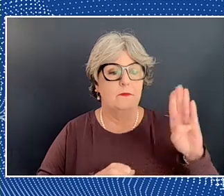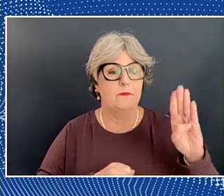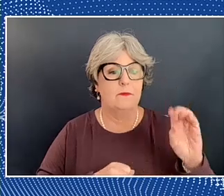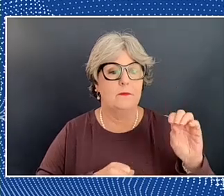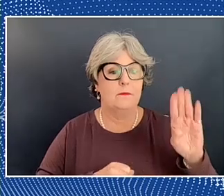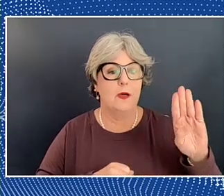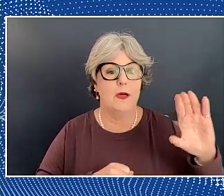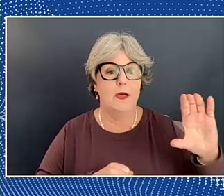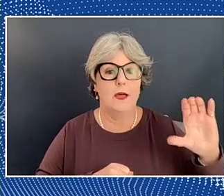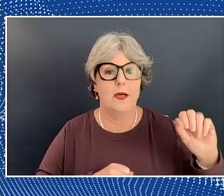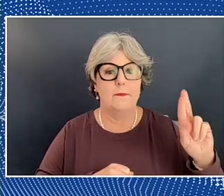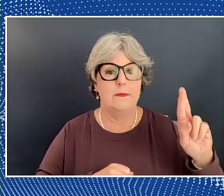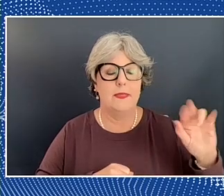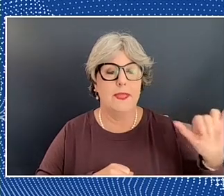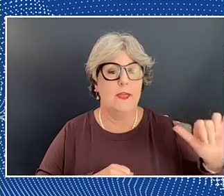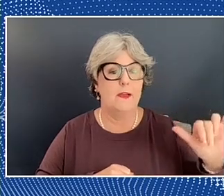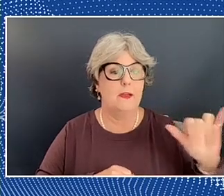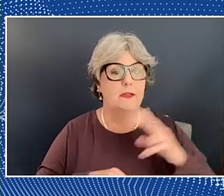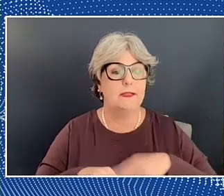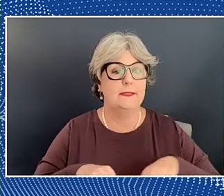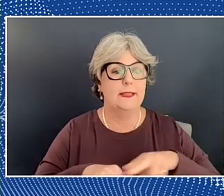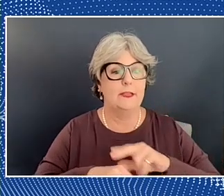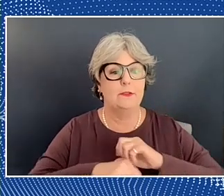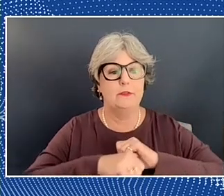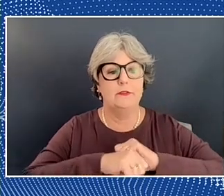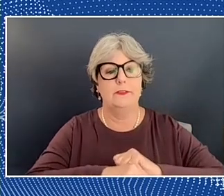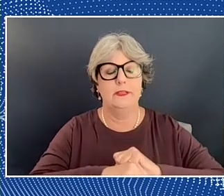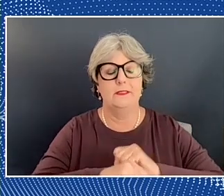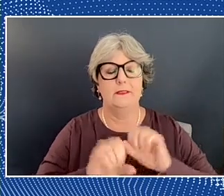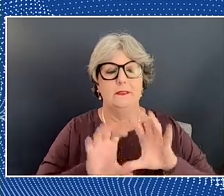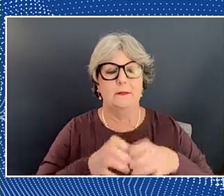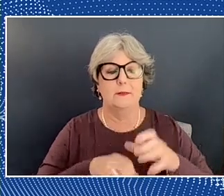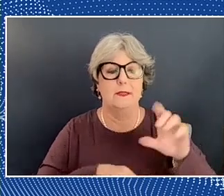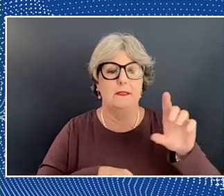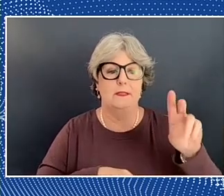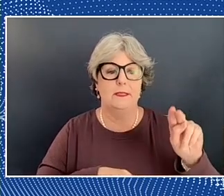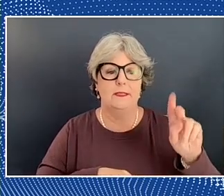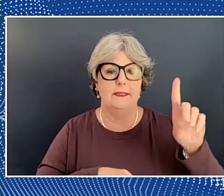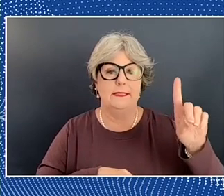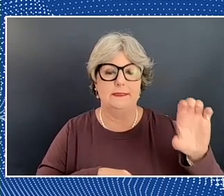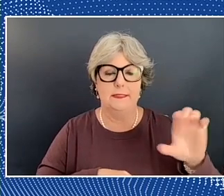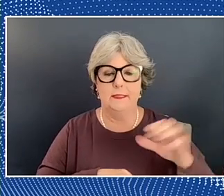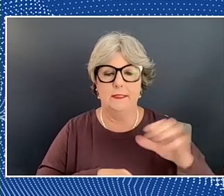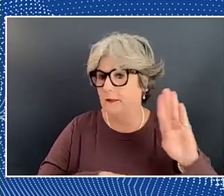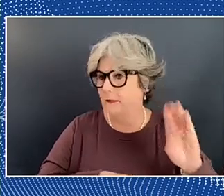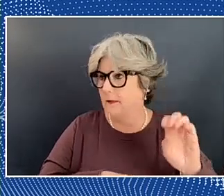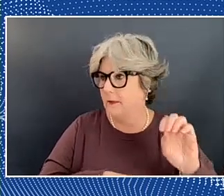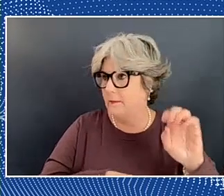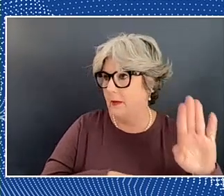on behalf of the National Defense Committee. Alright, Bob. Thank you very much. I'm Bob Carey. The National Defense Committee started -